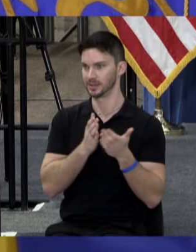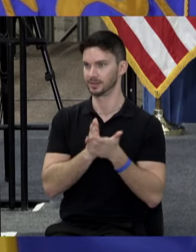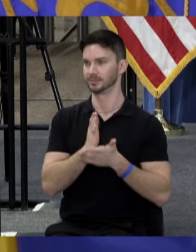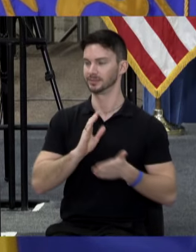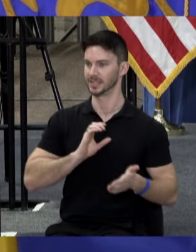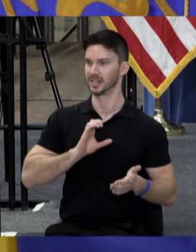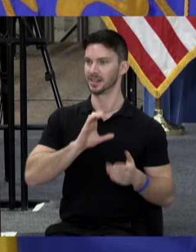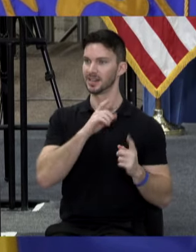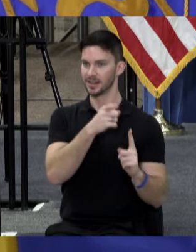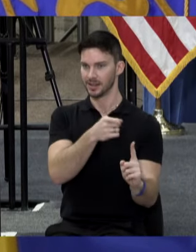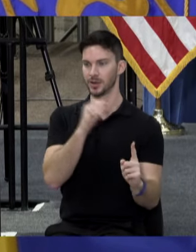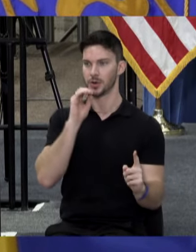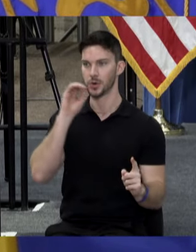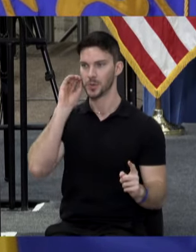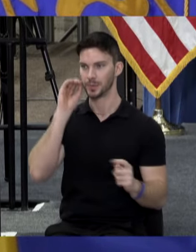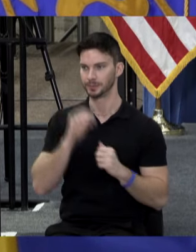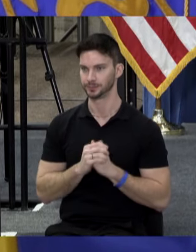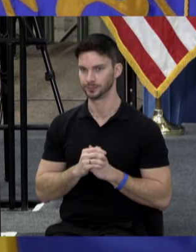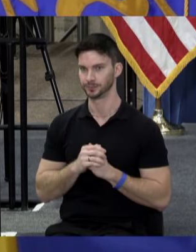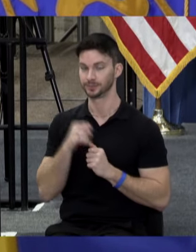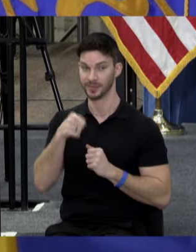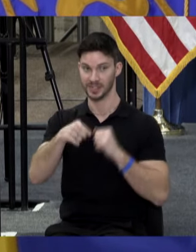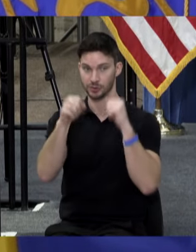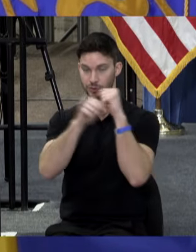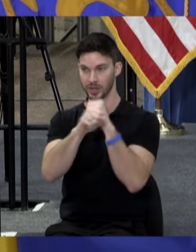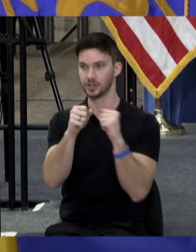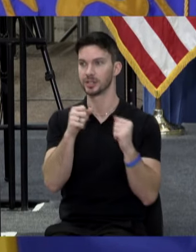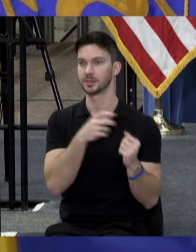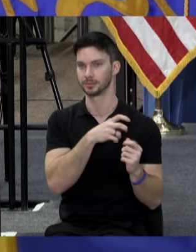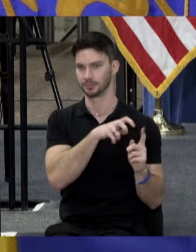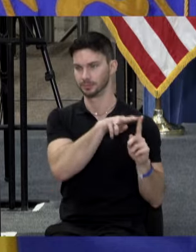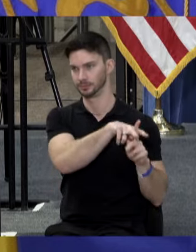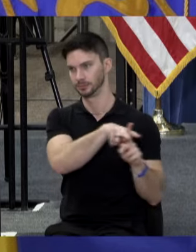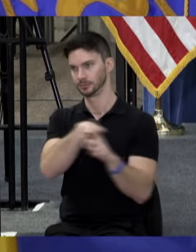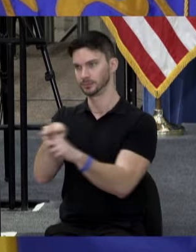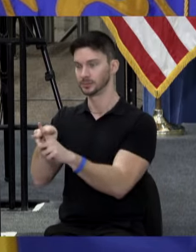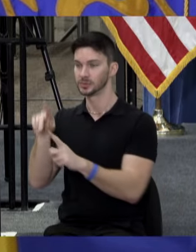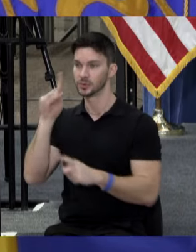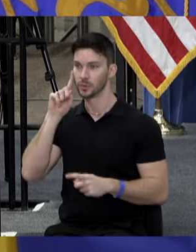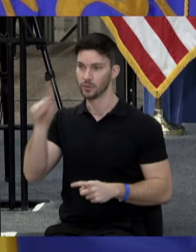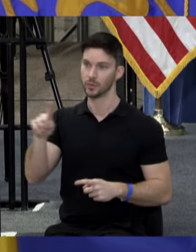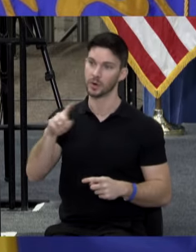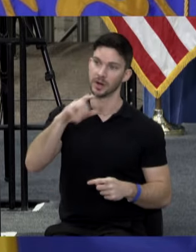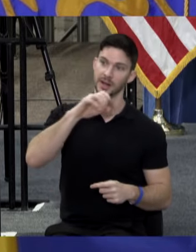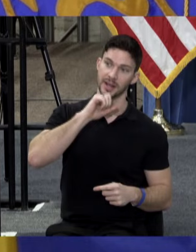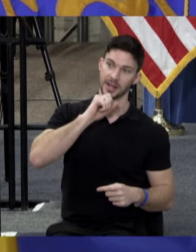strategy translates that recognition into action across aging, chronic illness, and disability